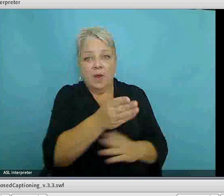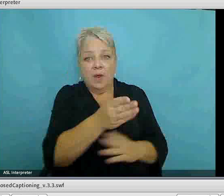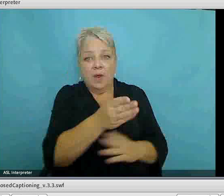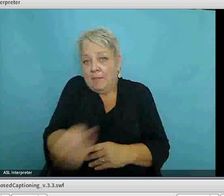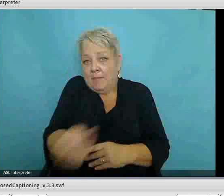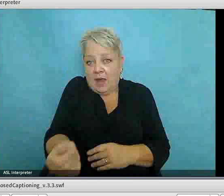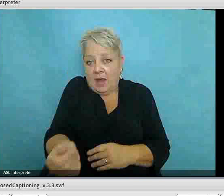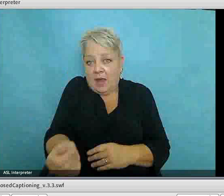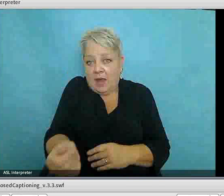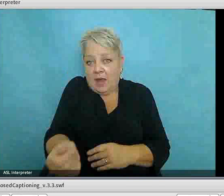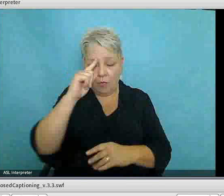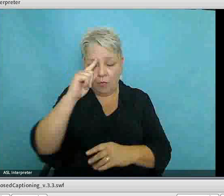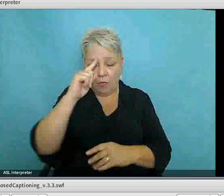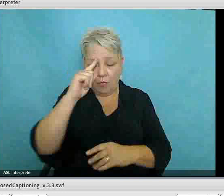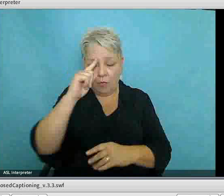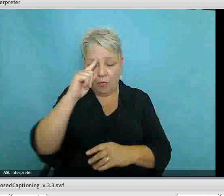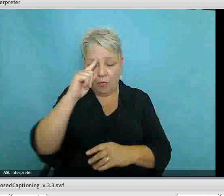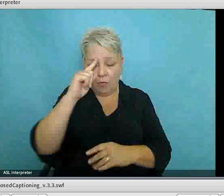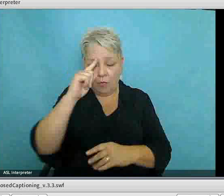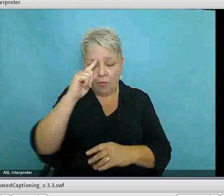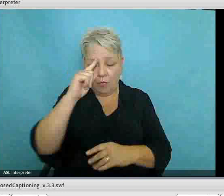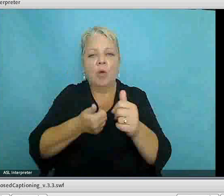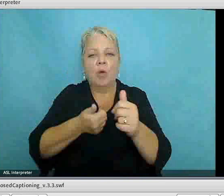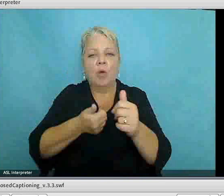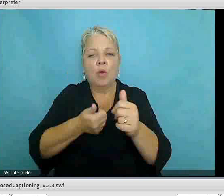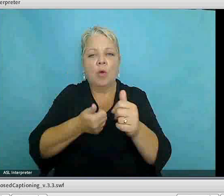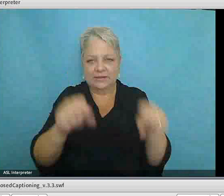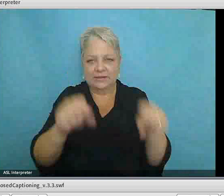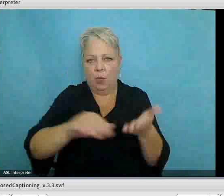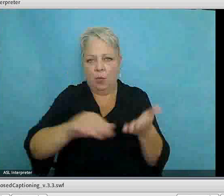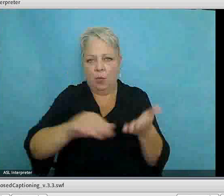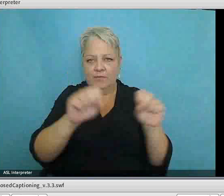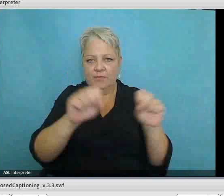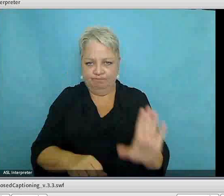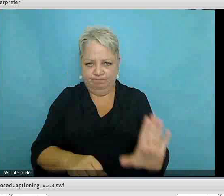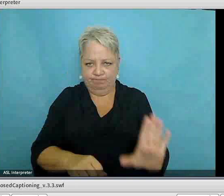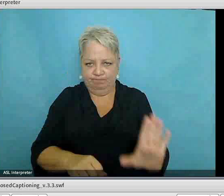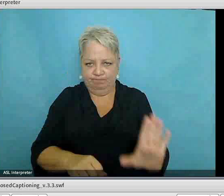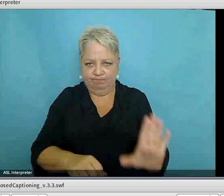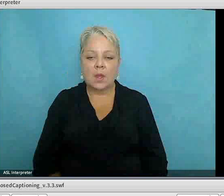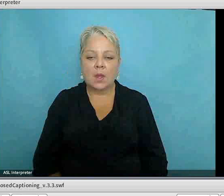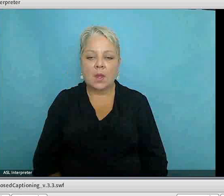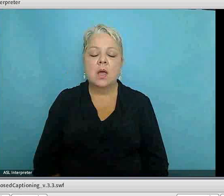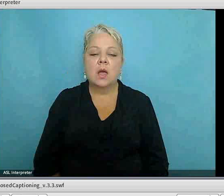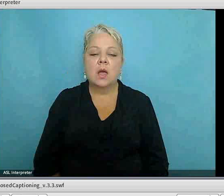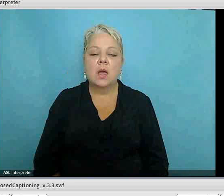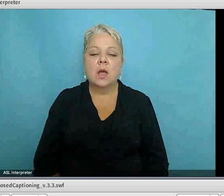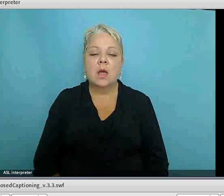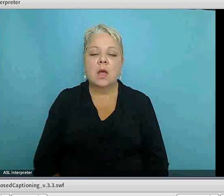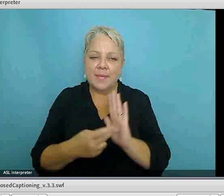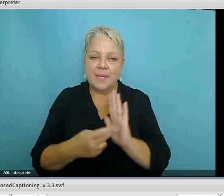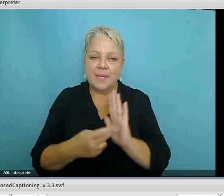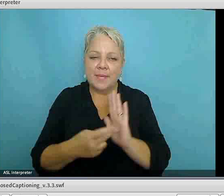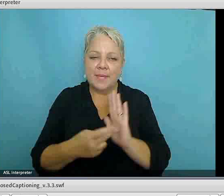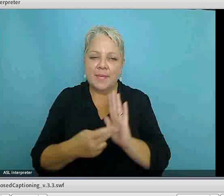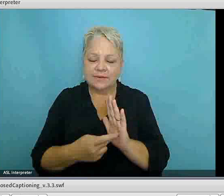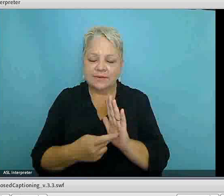So the kind of indirect answer is that if the person is in -- you know, we've got to